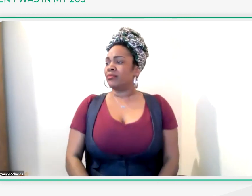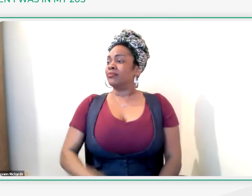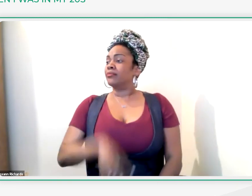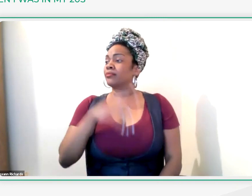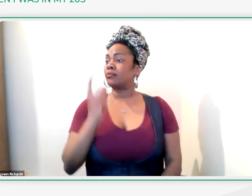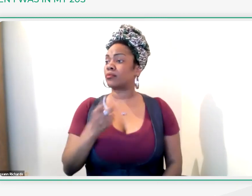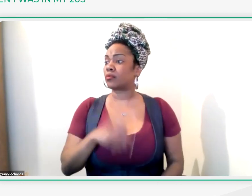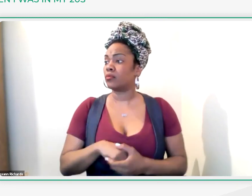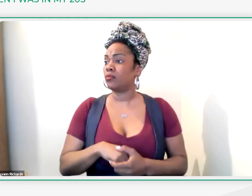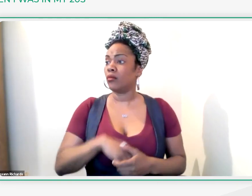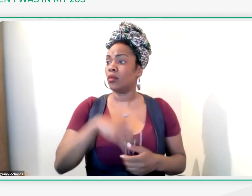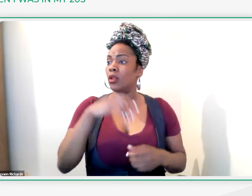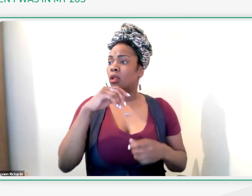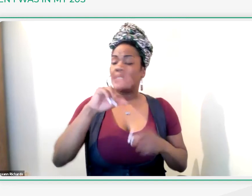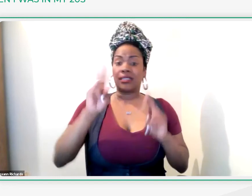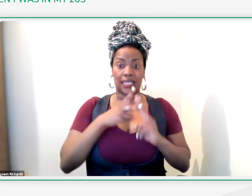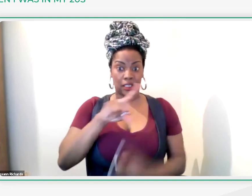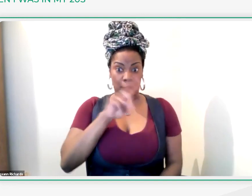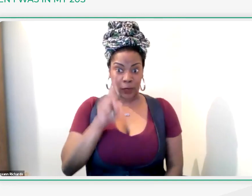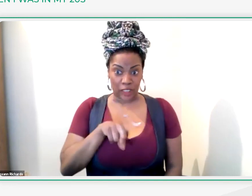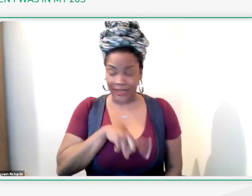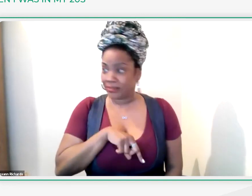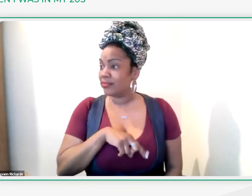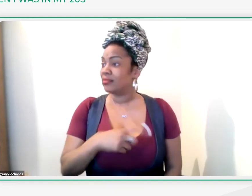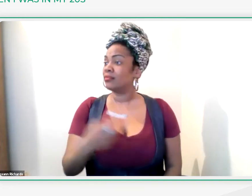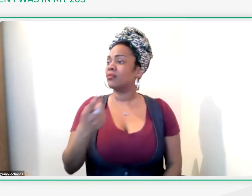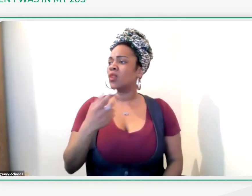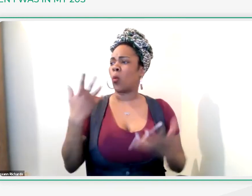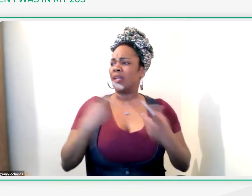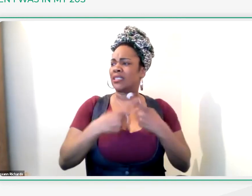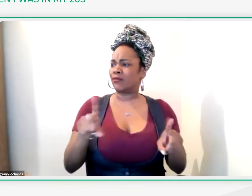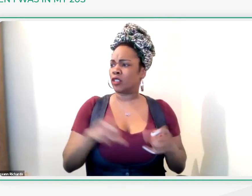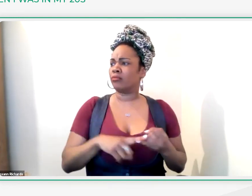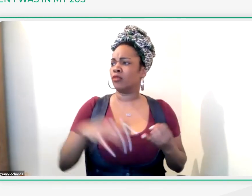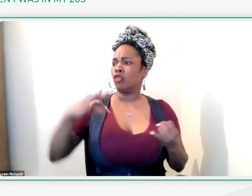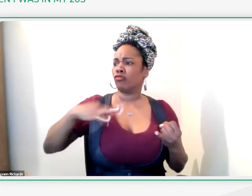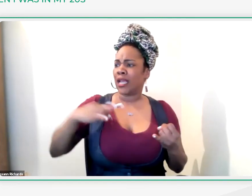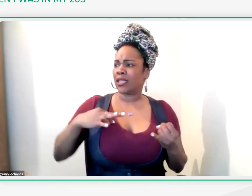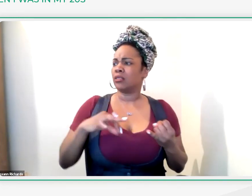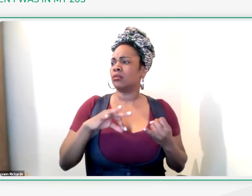So, again, I'll just say be wise.